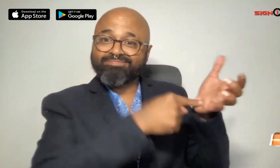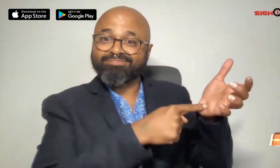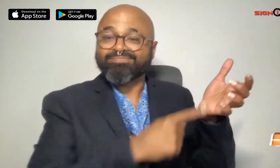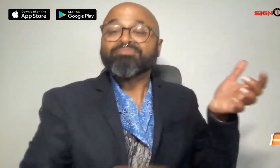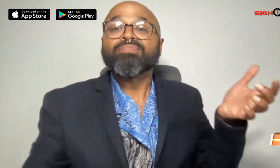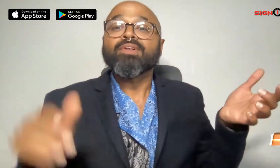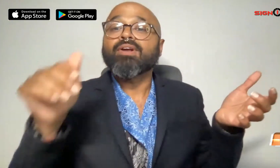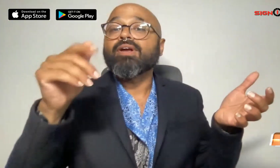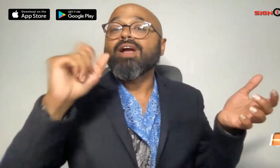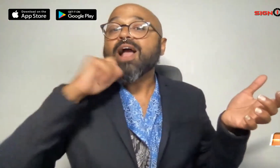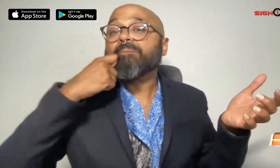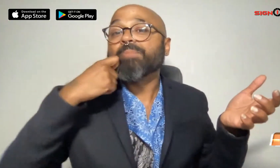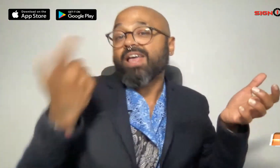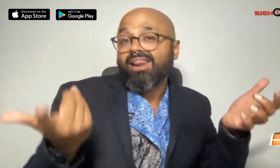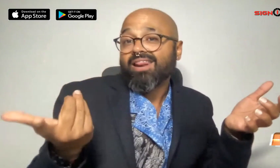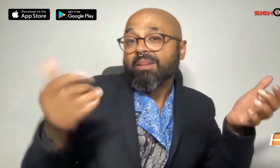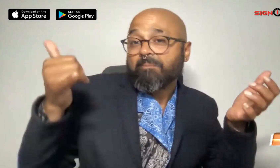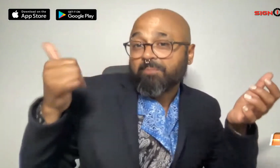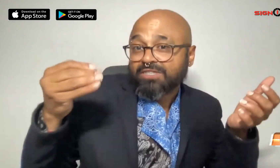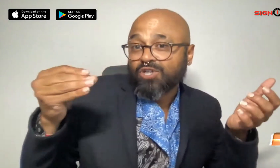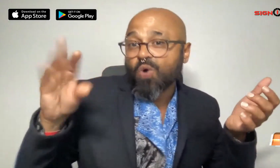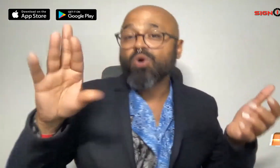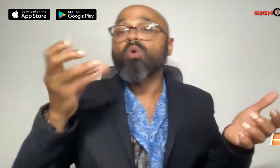you can download the Sign1News app by heading to the app store